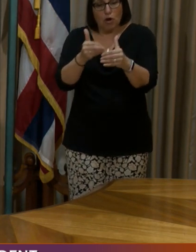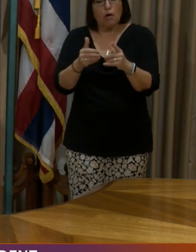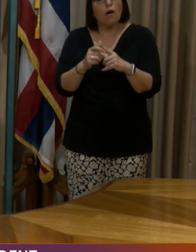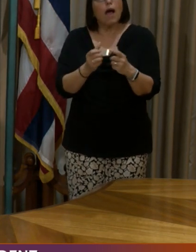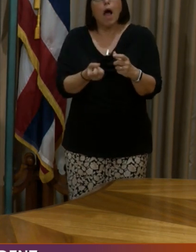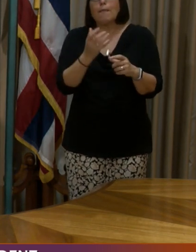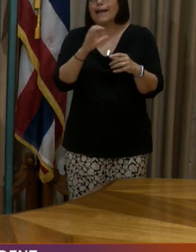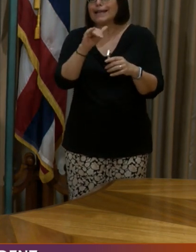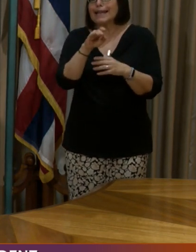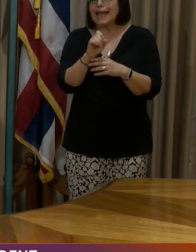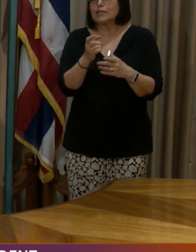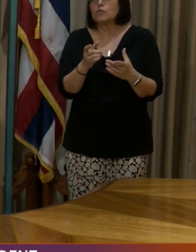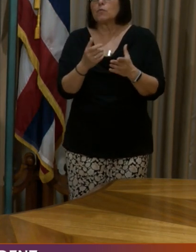TO VERIFY THAT WE NEED TO CLOSE DOWN THE SCHOOL?